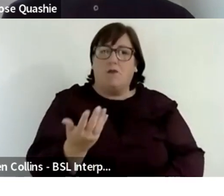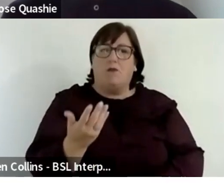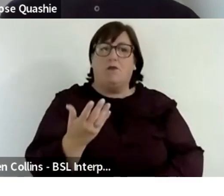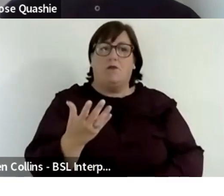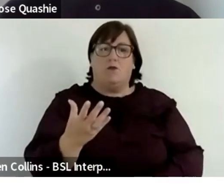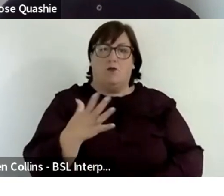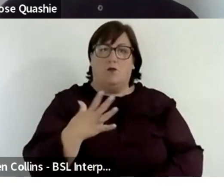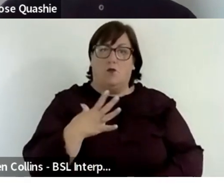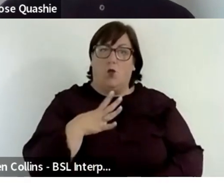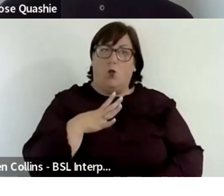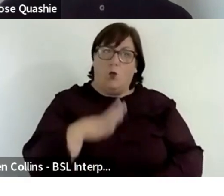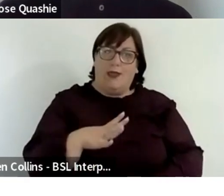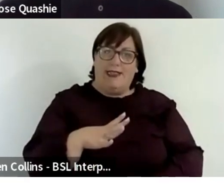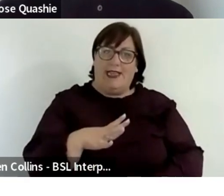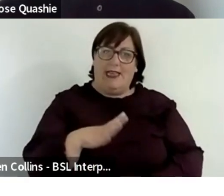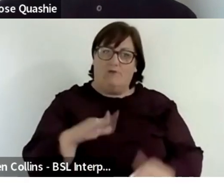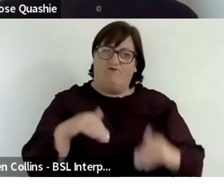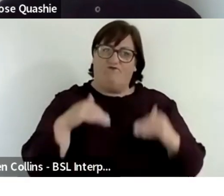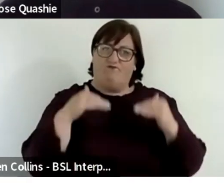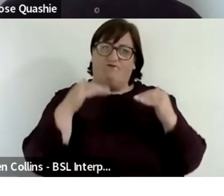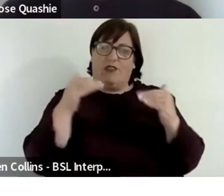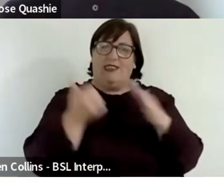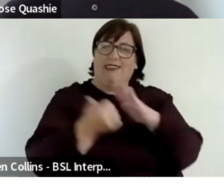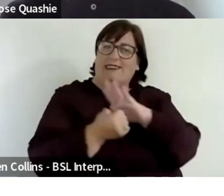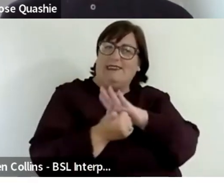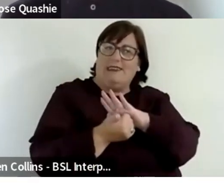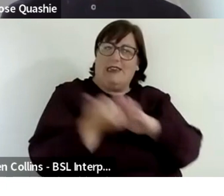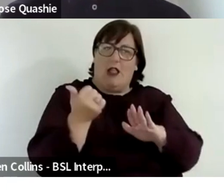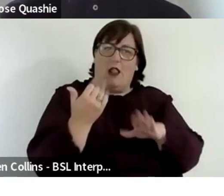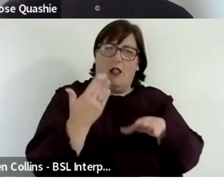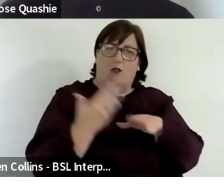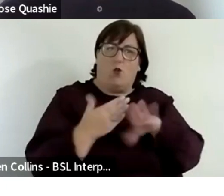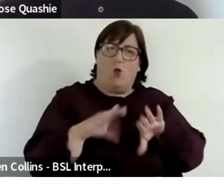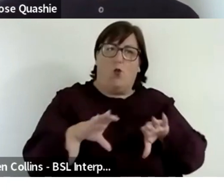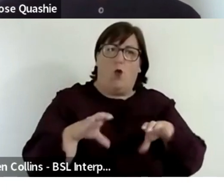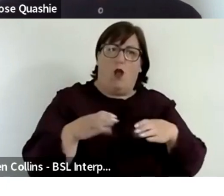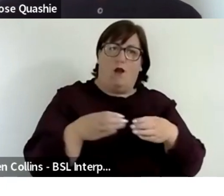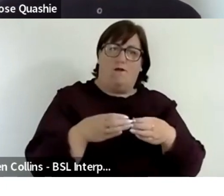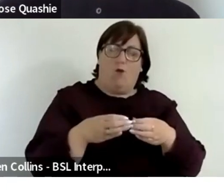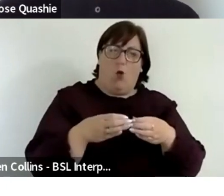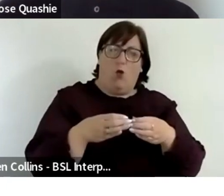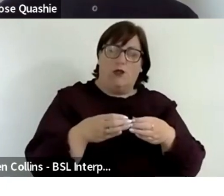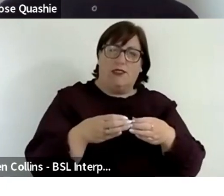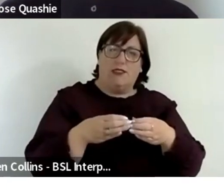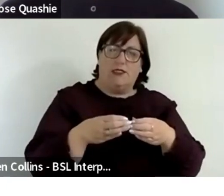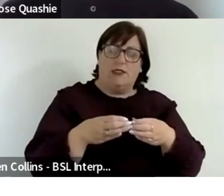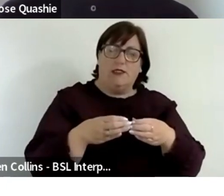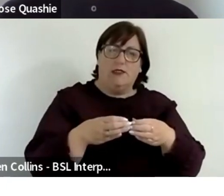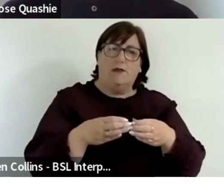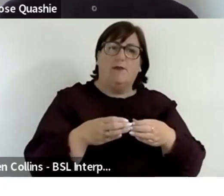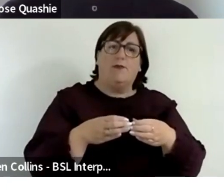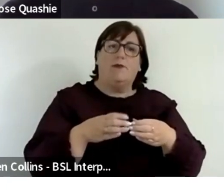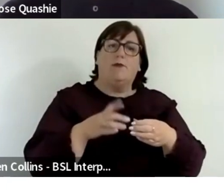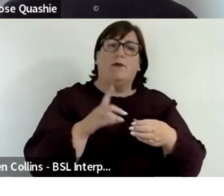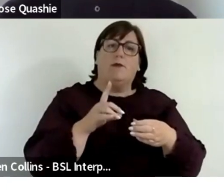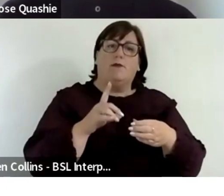Doing it in a way that makes sure we leave behind a legacy, not just the transport infrastructure sector, but in the wider UK economy.